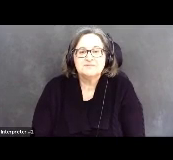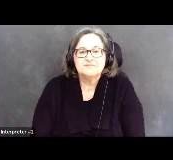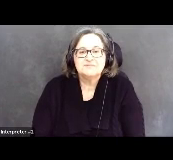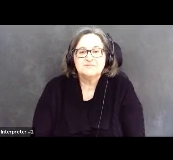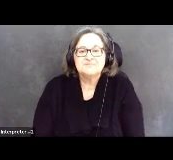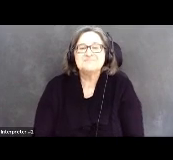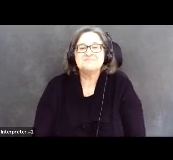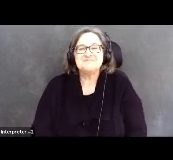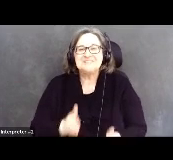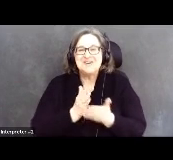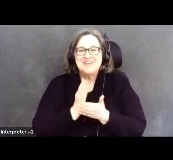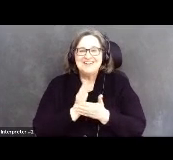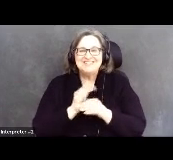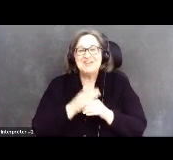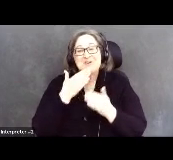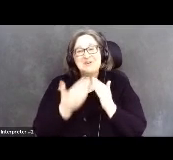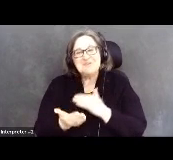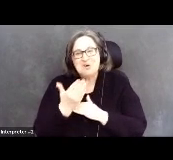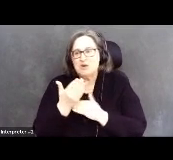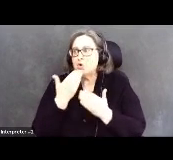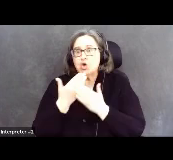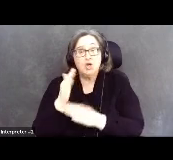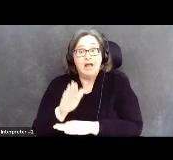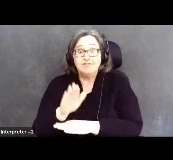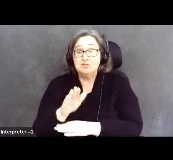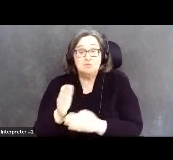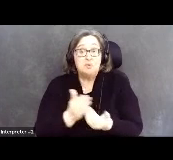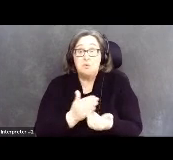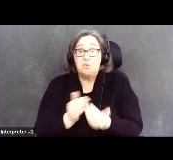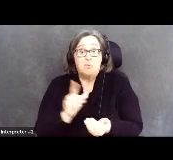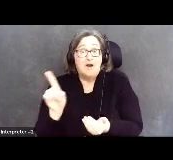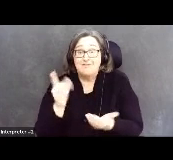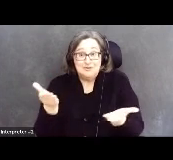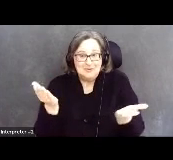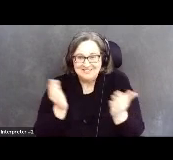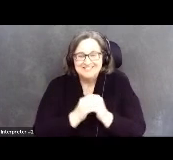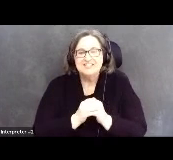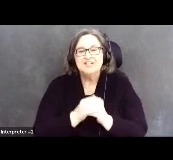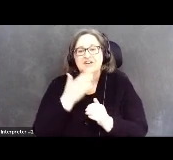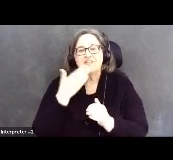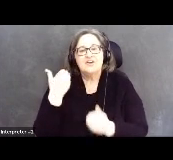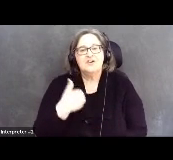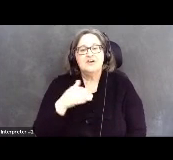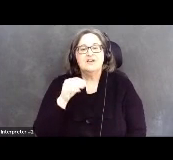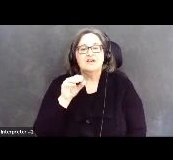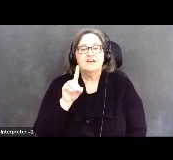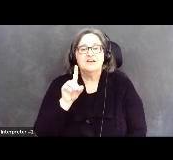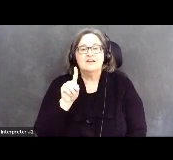All right. Good morning or good afternoon, wherever you are. Thank you. I am Karen McAvoy.